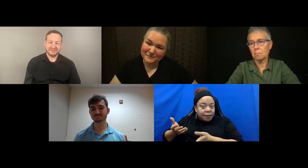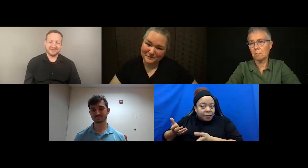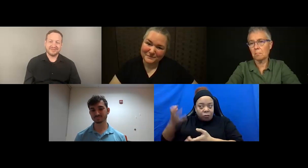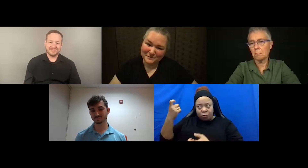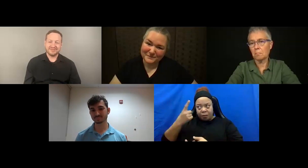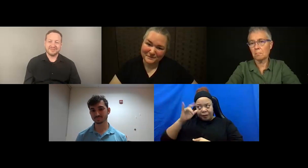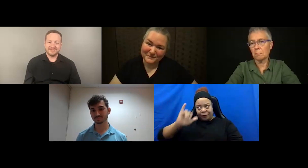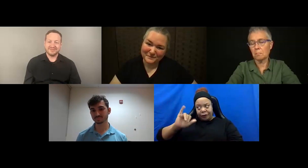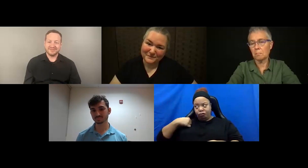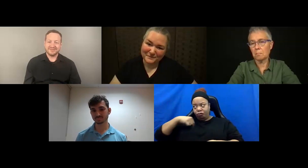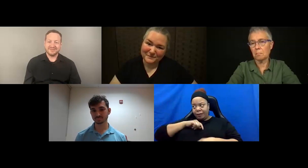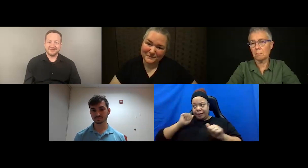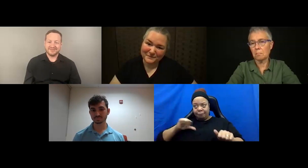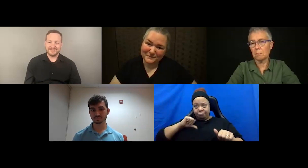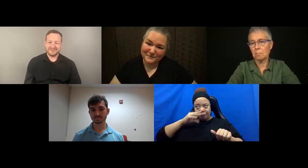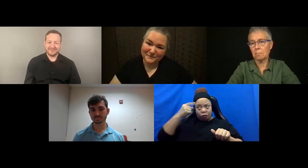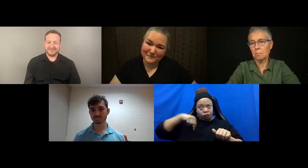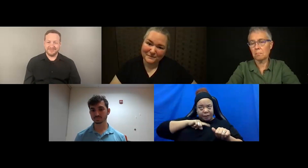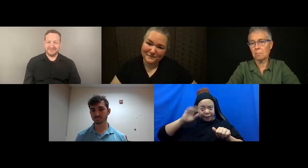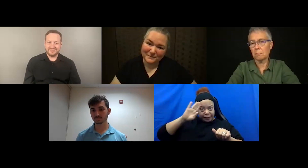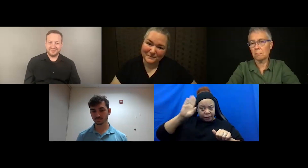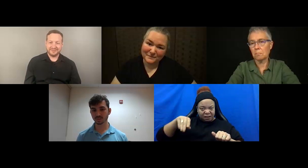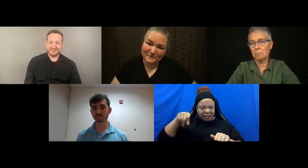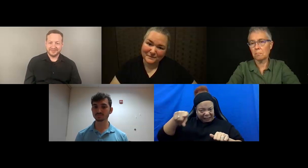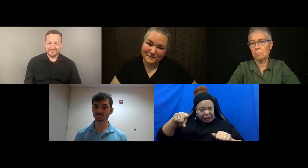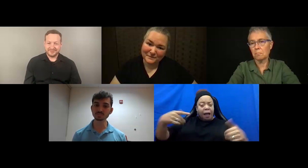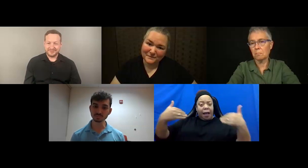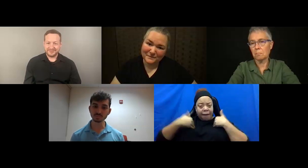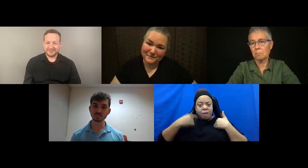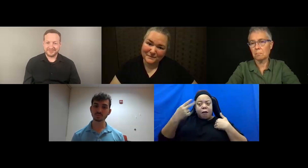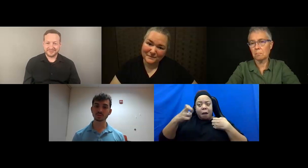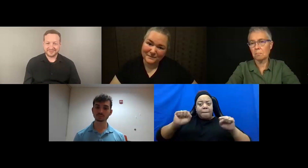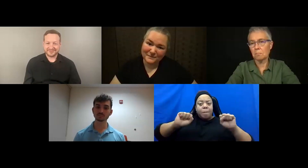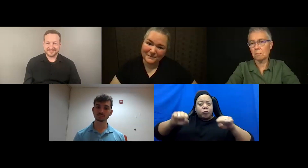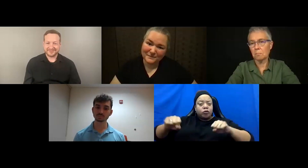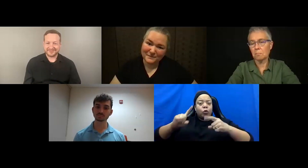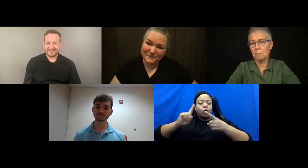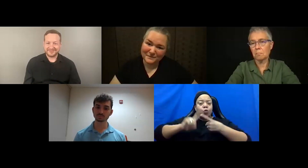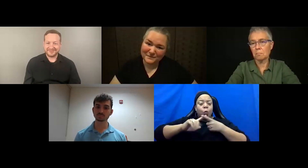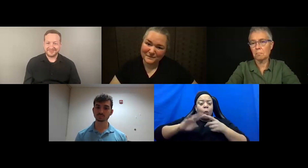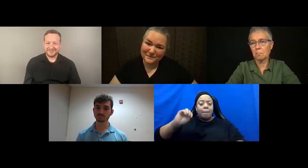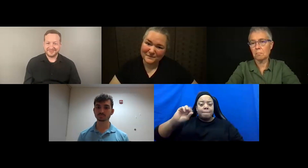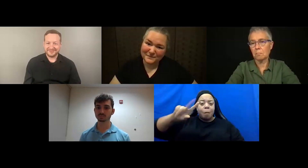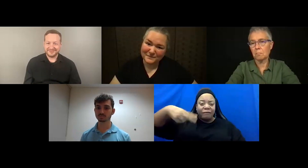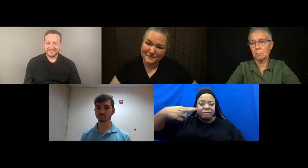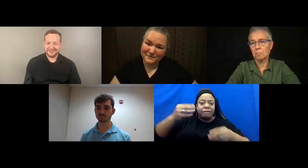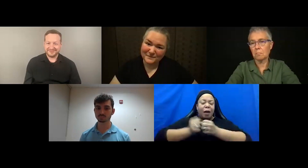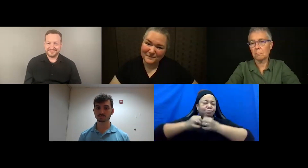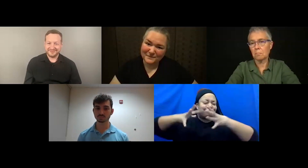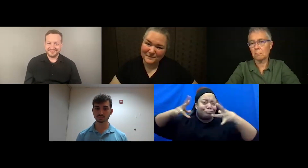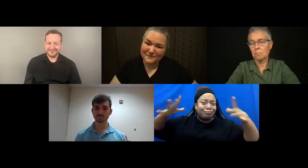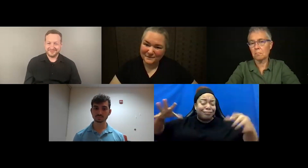We can expect and anticipate that AI has the potential to morph and magnify into something